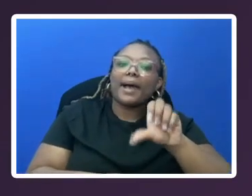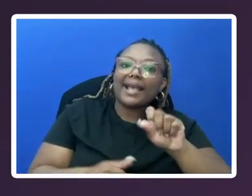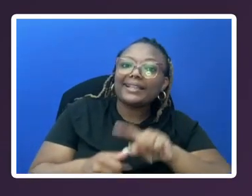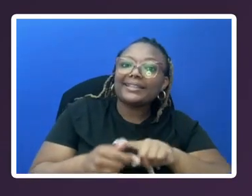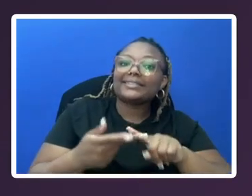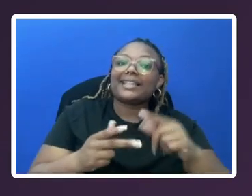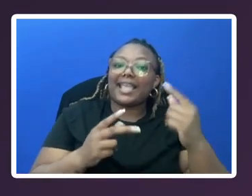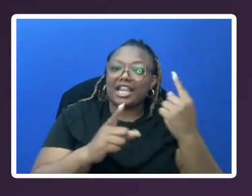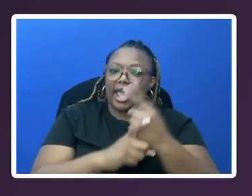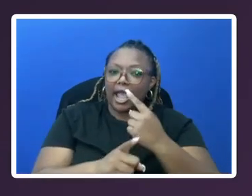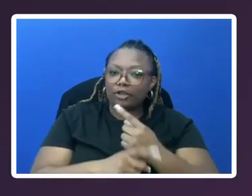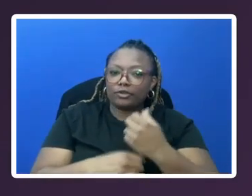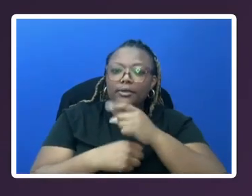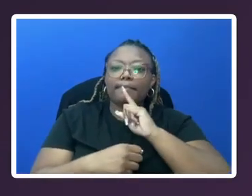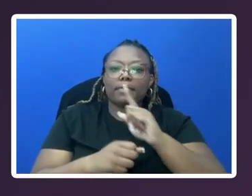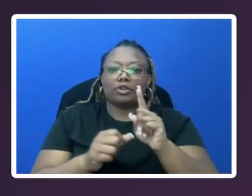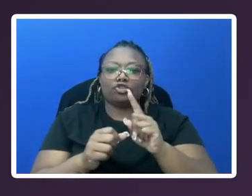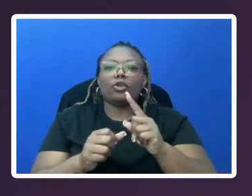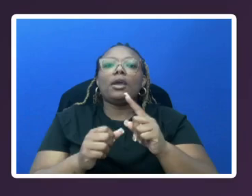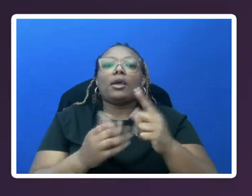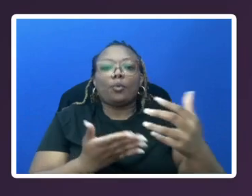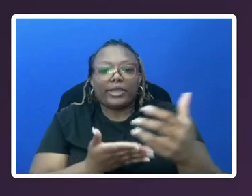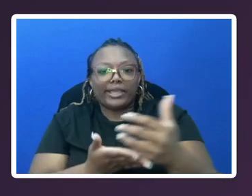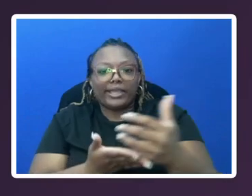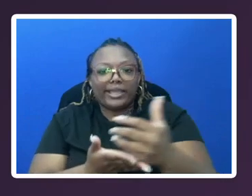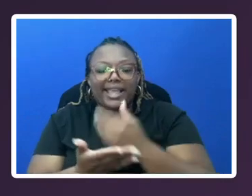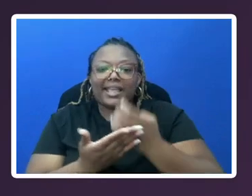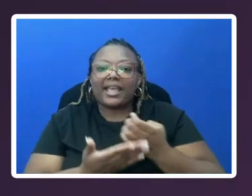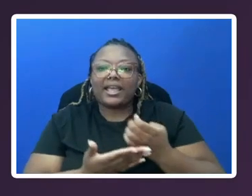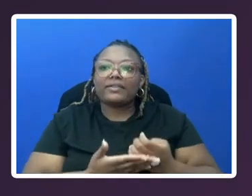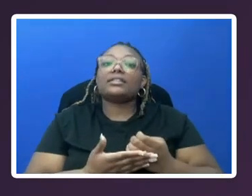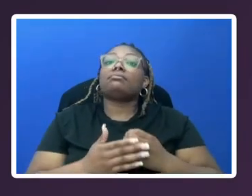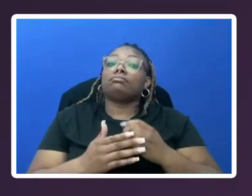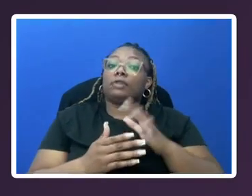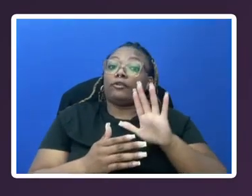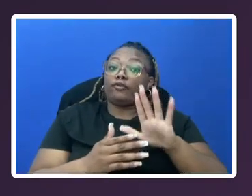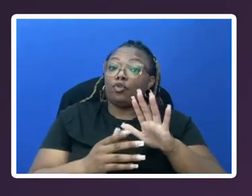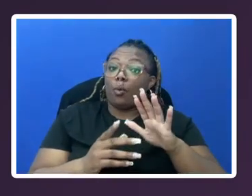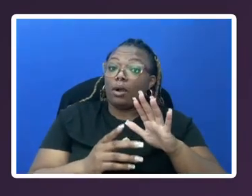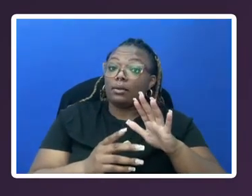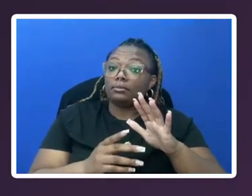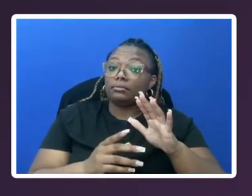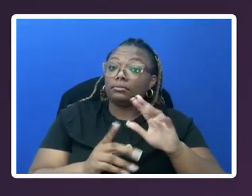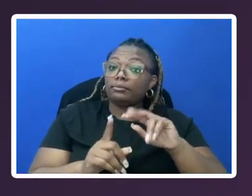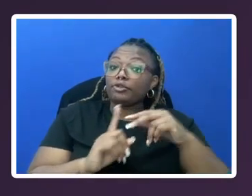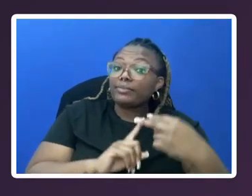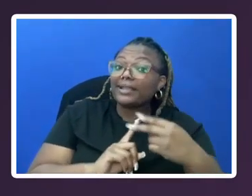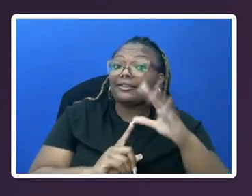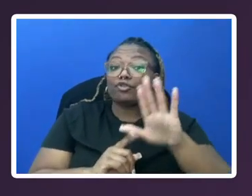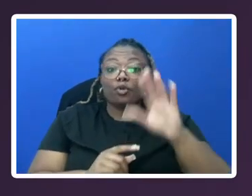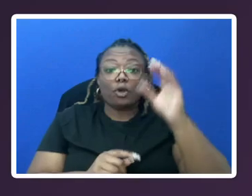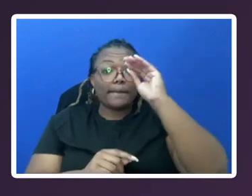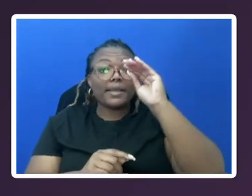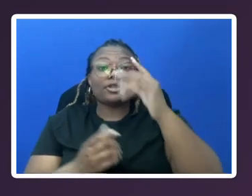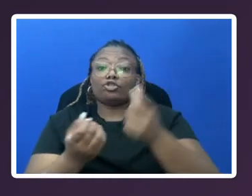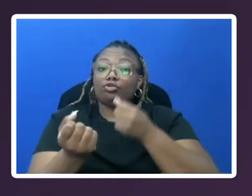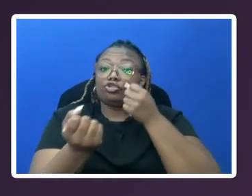provide evidence of a position or opinion so, sort of to back your position or stance up.